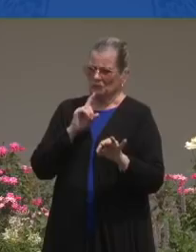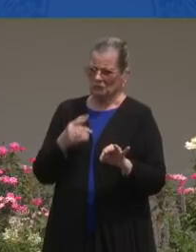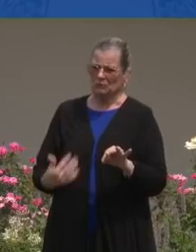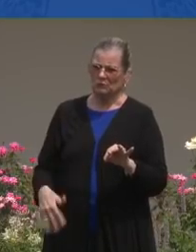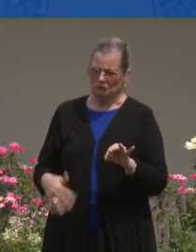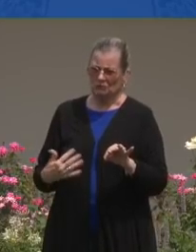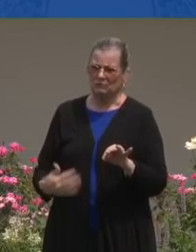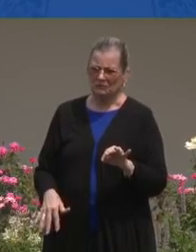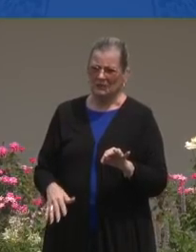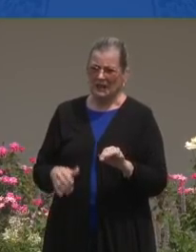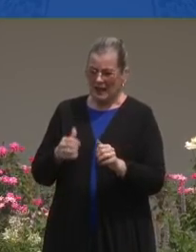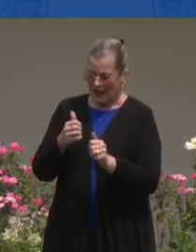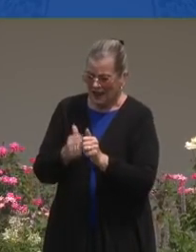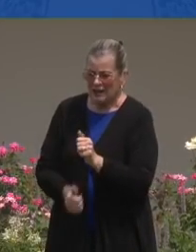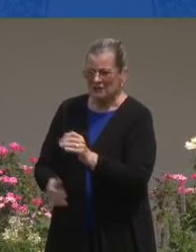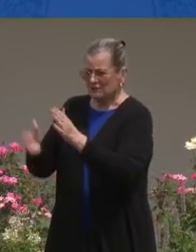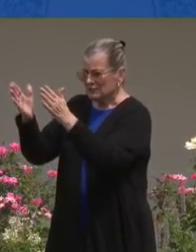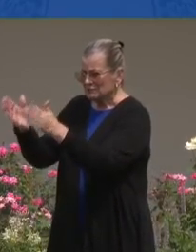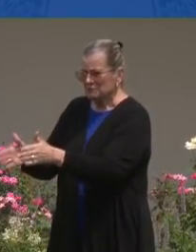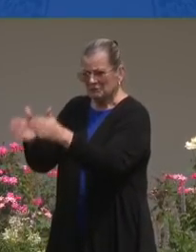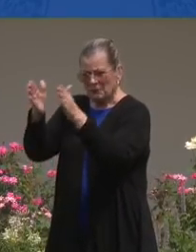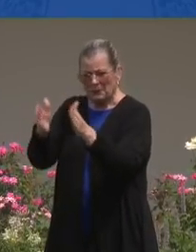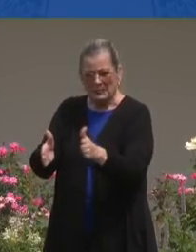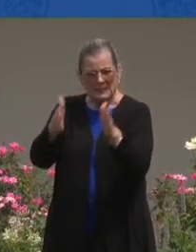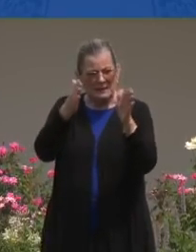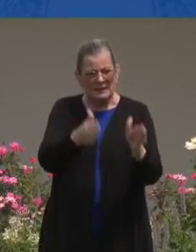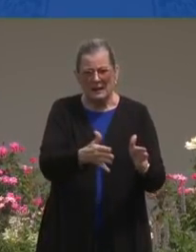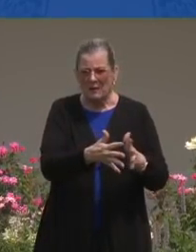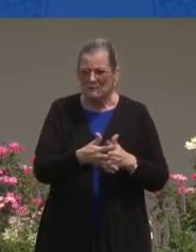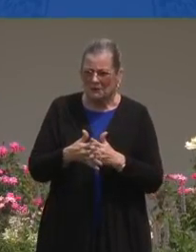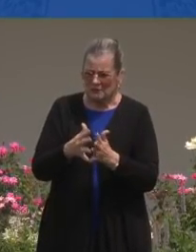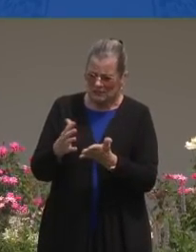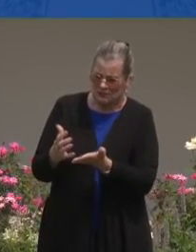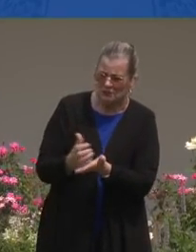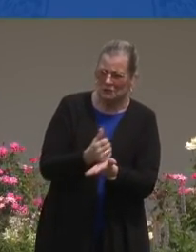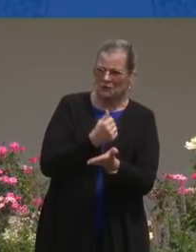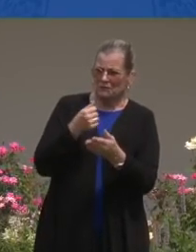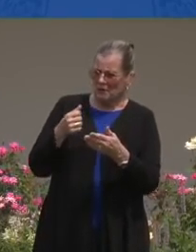deserves the opportunity to dream with ambition,